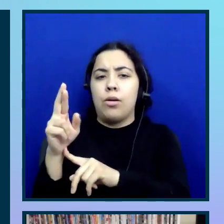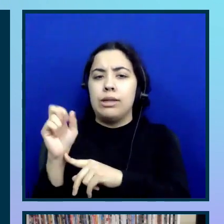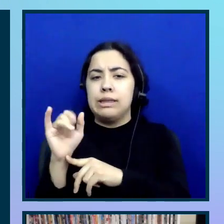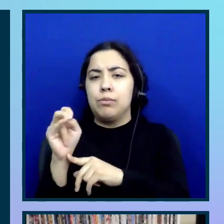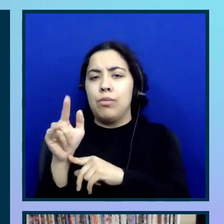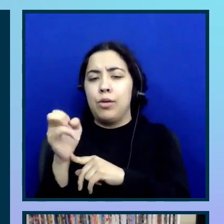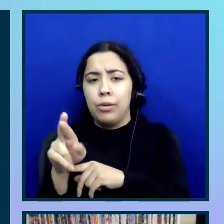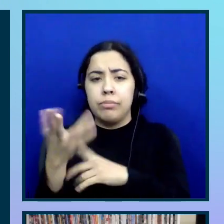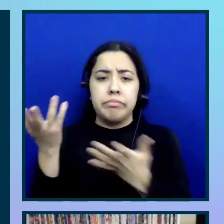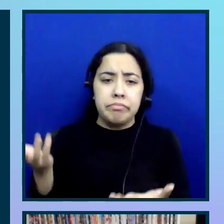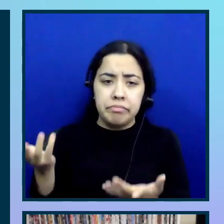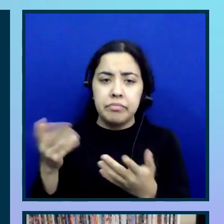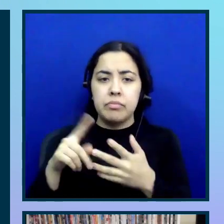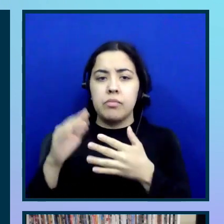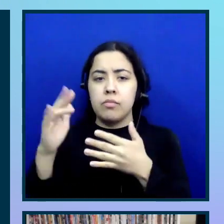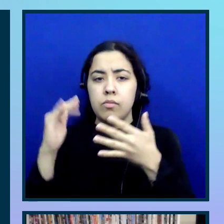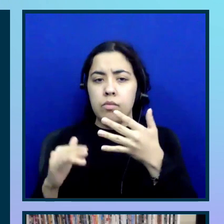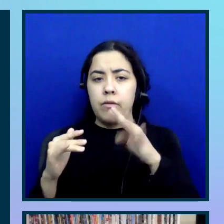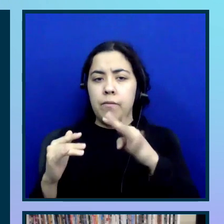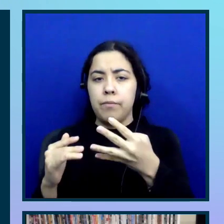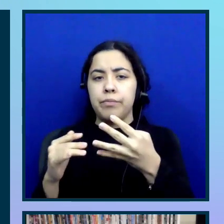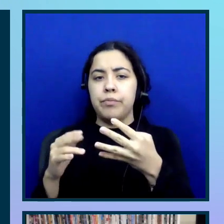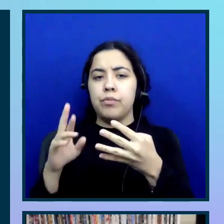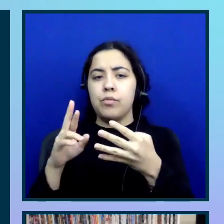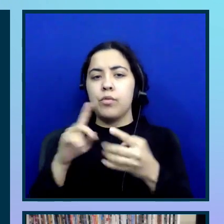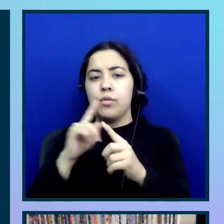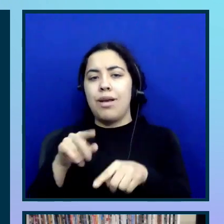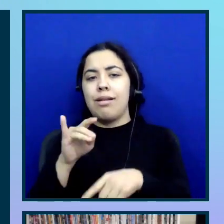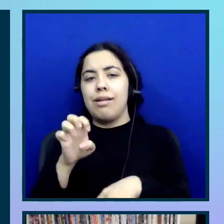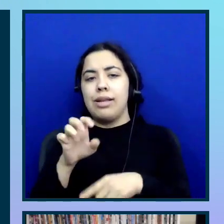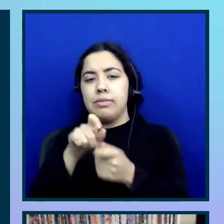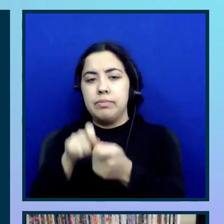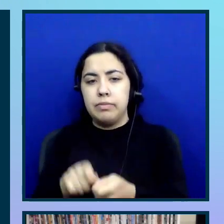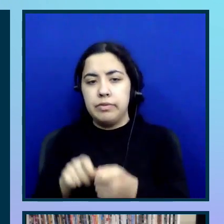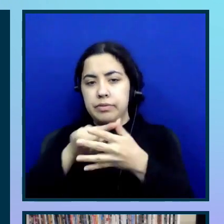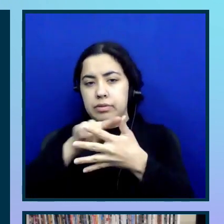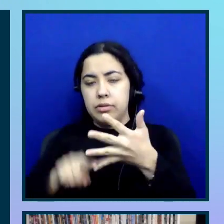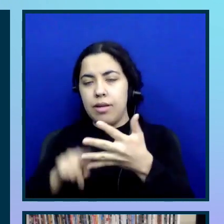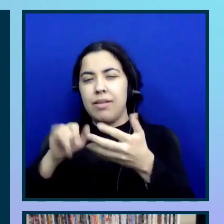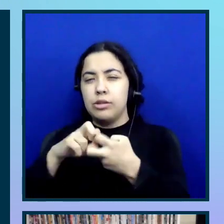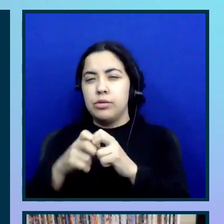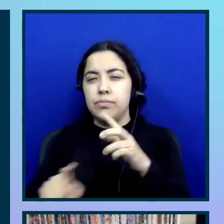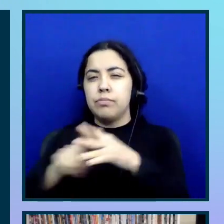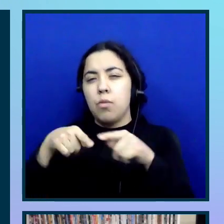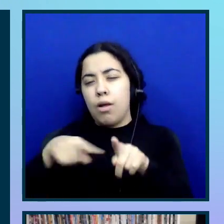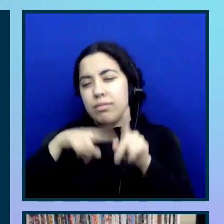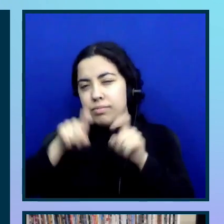Our review is some React Native specifics that is issues found while I was testing the COVID Shield app. And at the end, hopefully we'll have some time